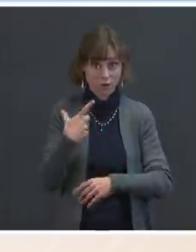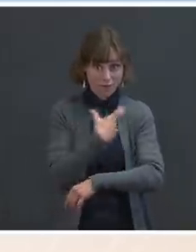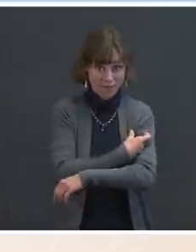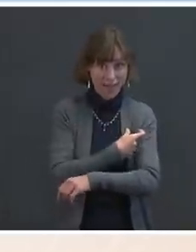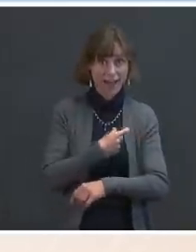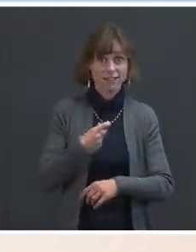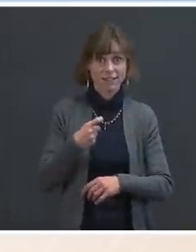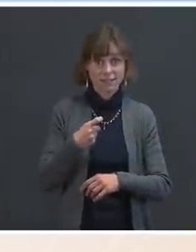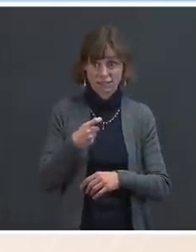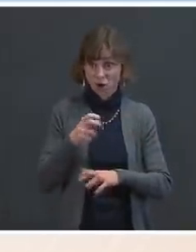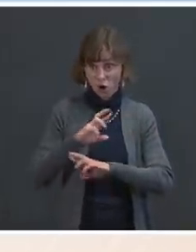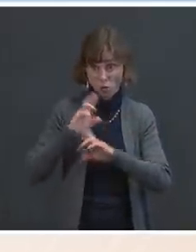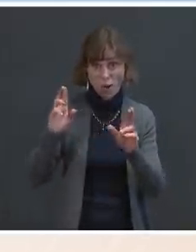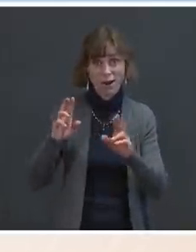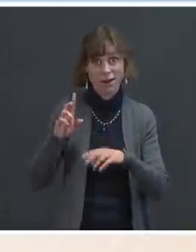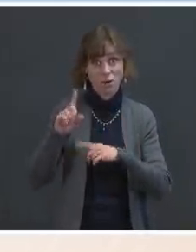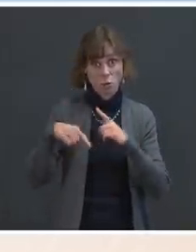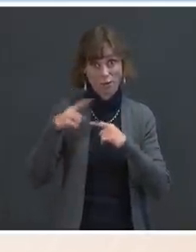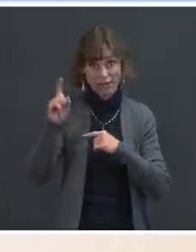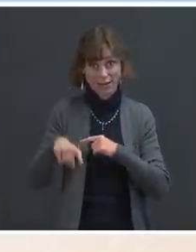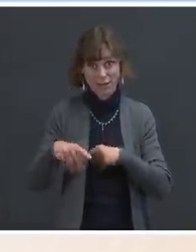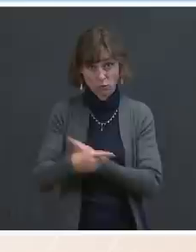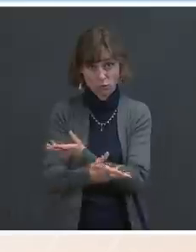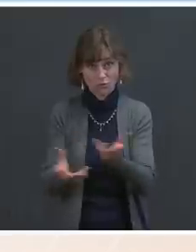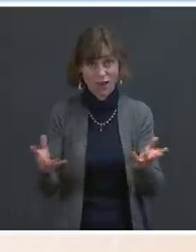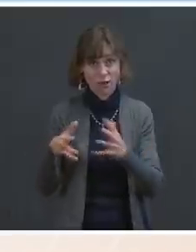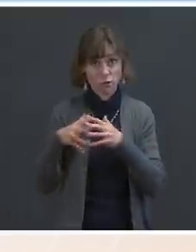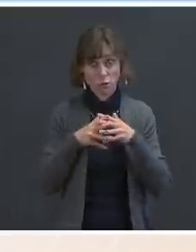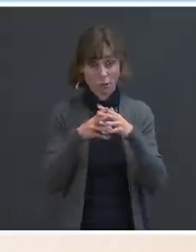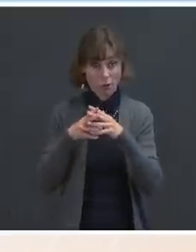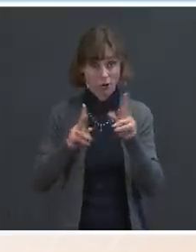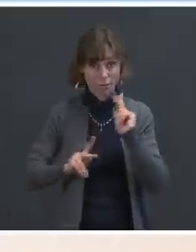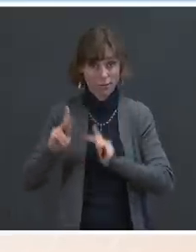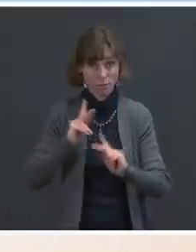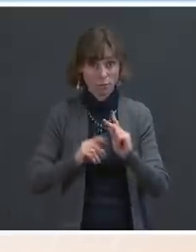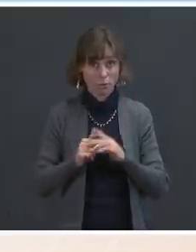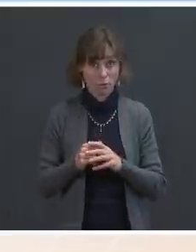in the arms of the American people. Go ahead, Andrea. The Press: So, on the vaccine: